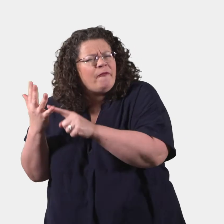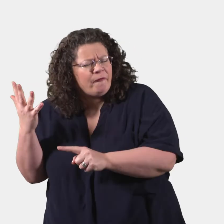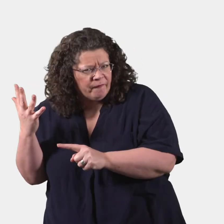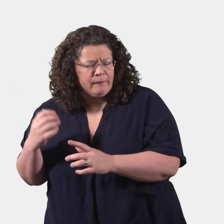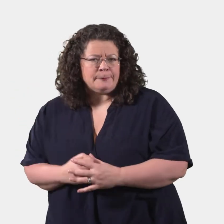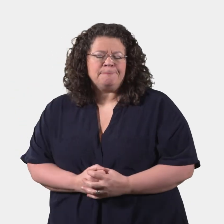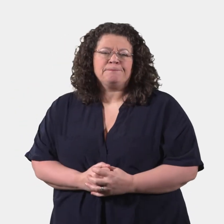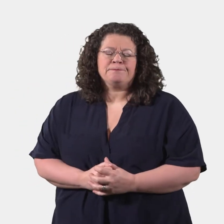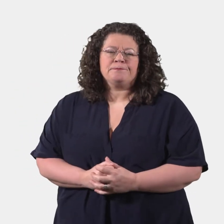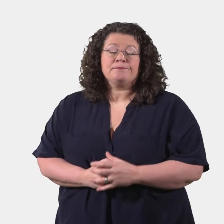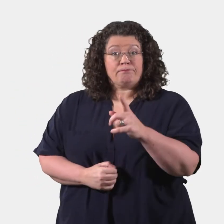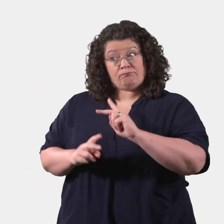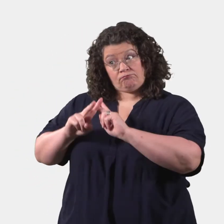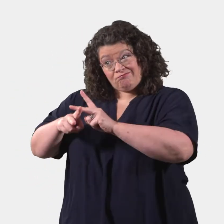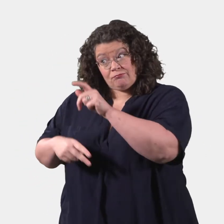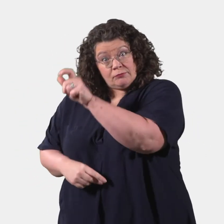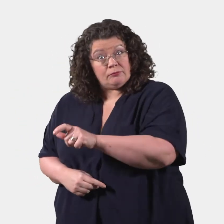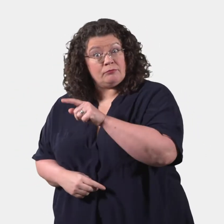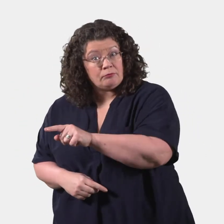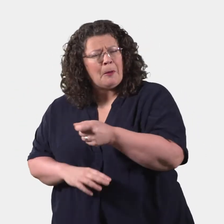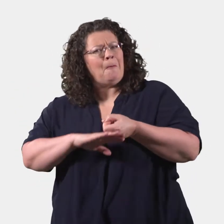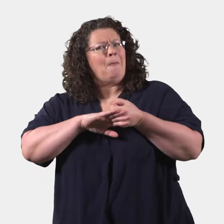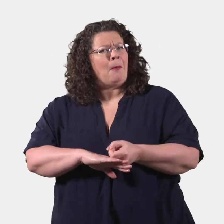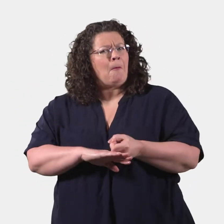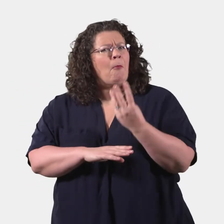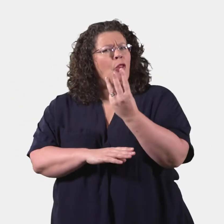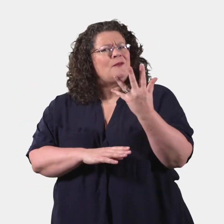you look after this person for at least 35 hours a week,